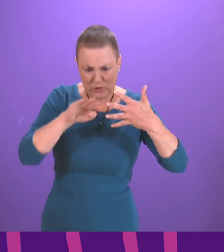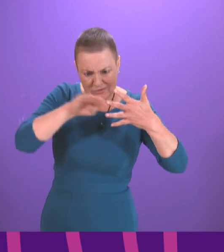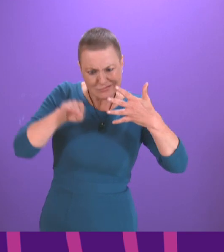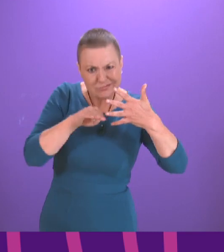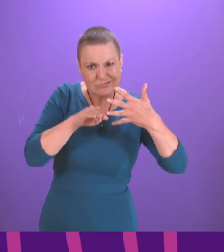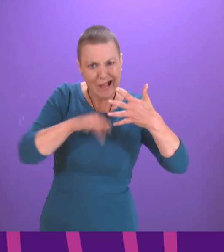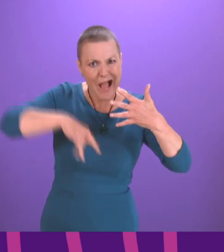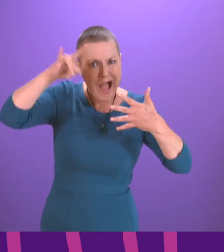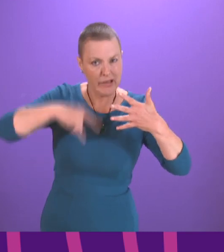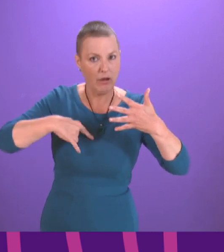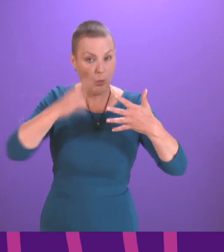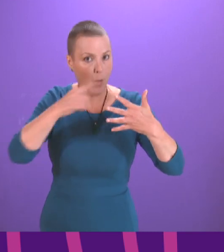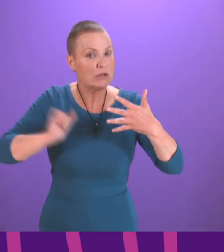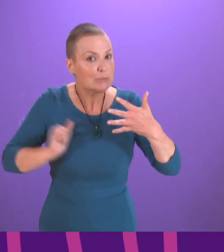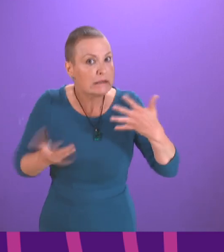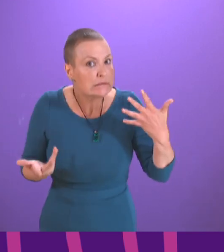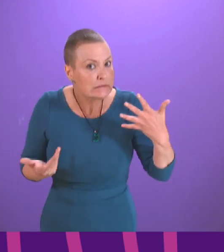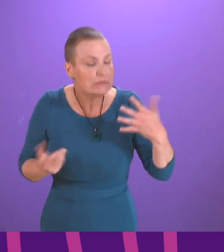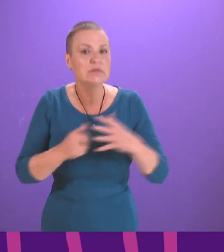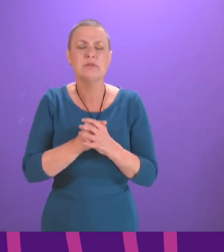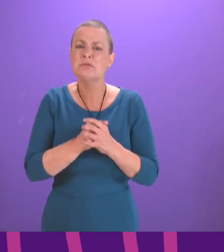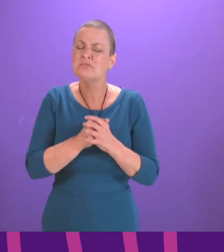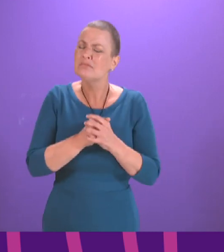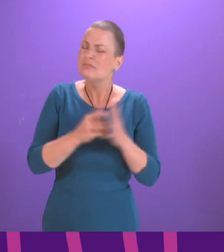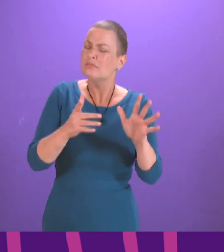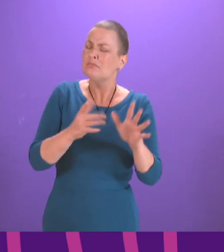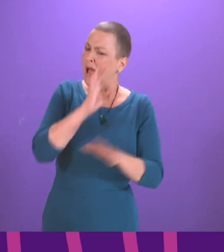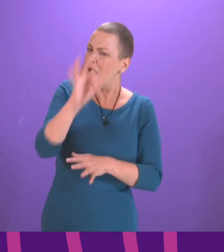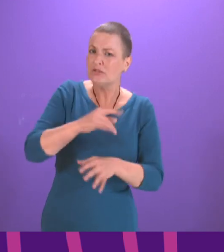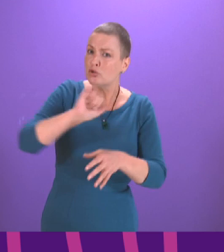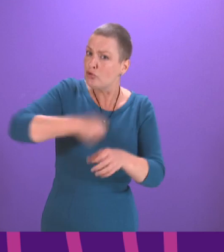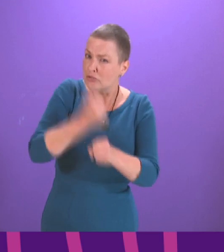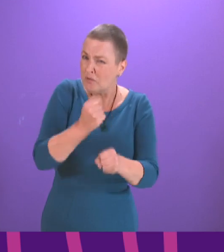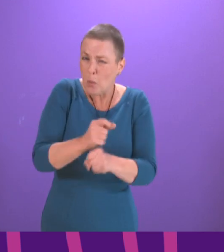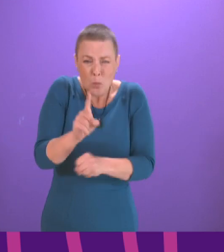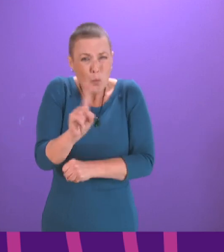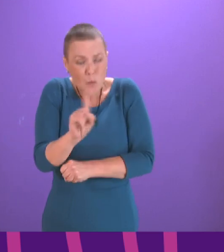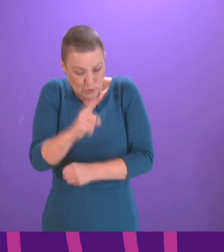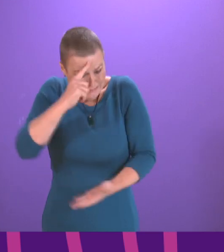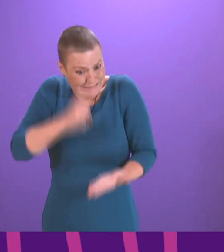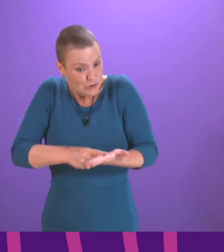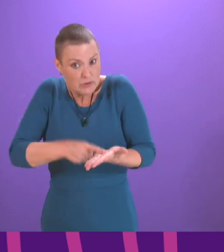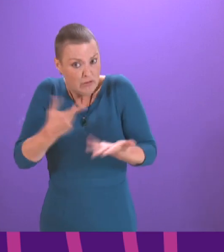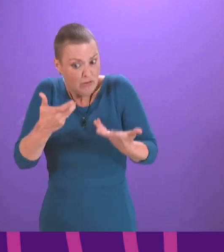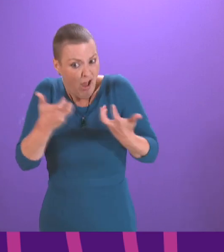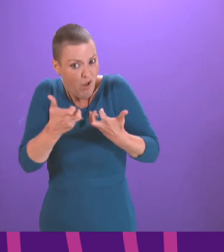higher tier than was predicted. Has the Government worked out what today’s decision means for